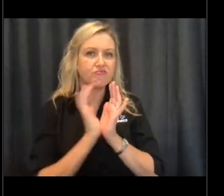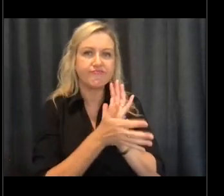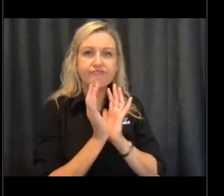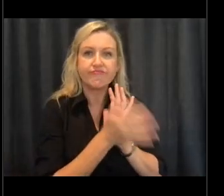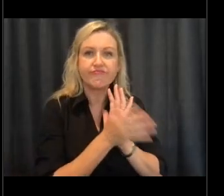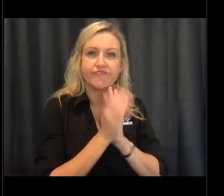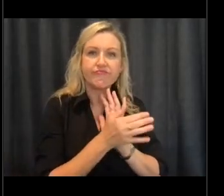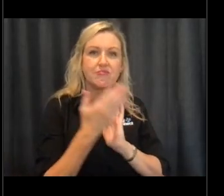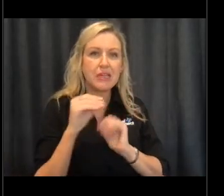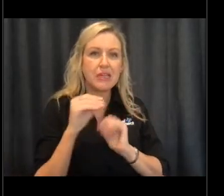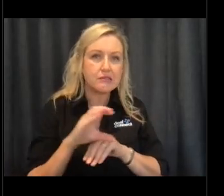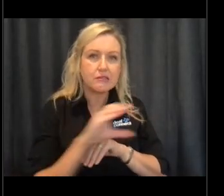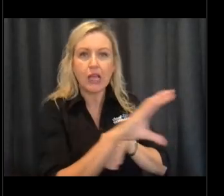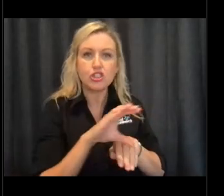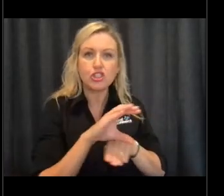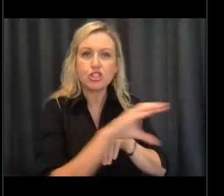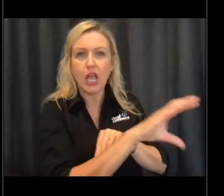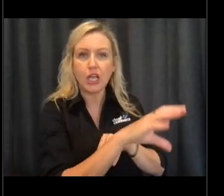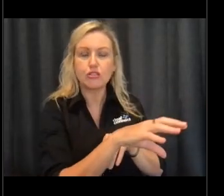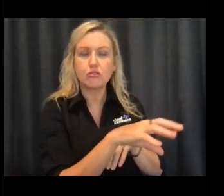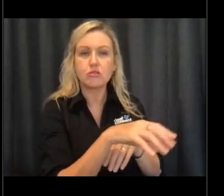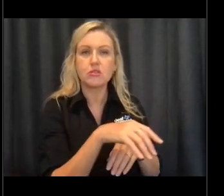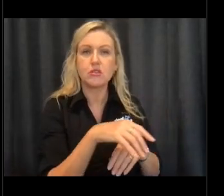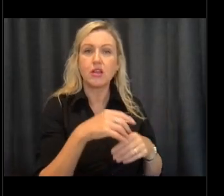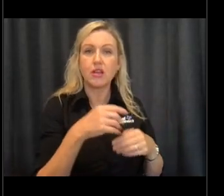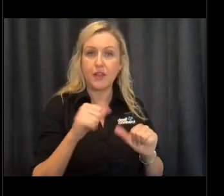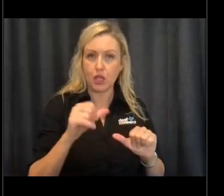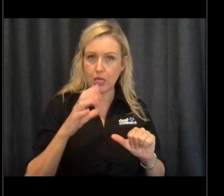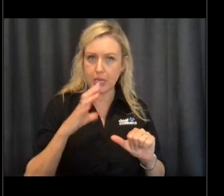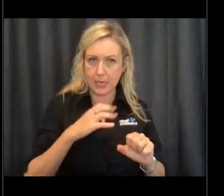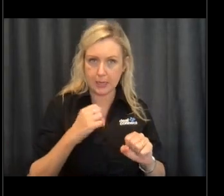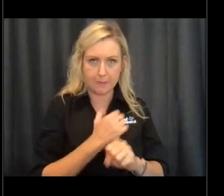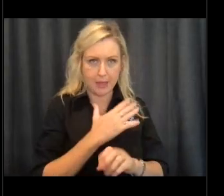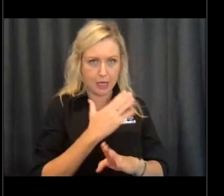that's when you would want to have absolutely every little thing in your scope of work.